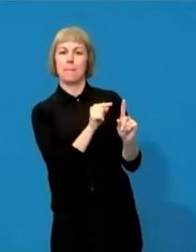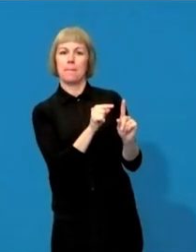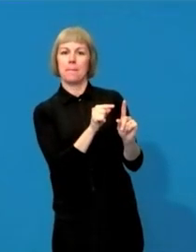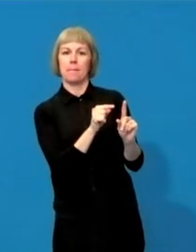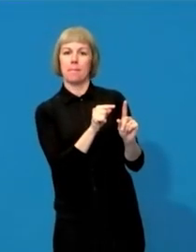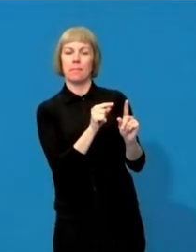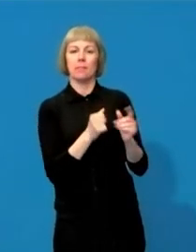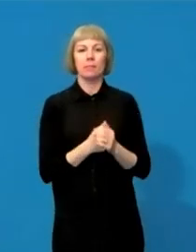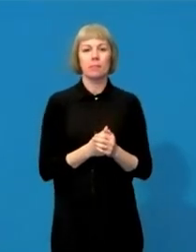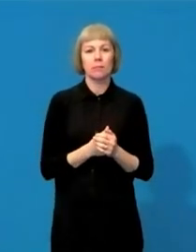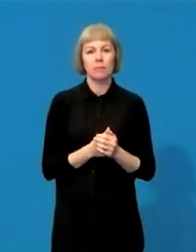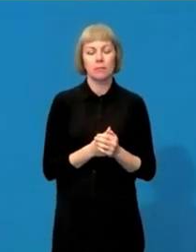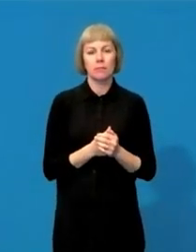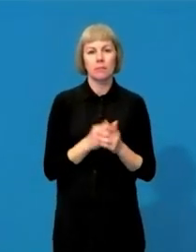gets another therapy session, then that will be it.